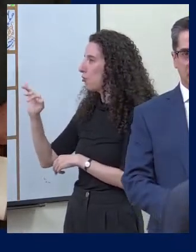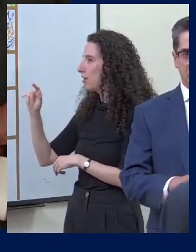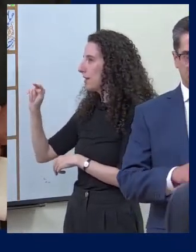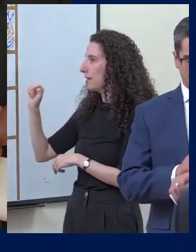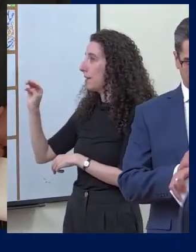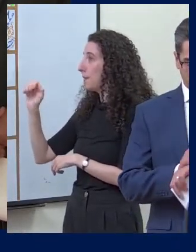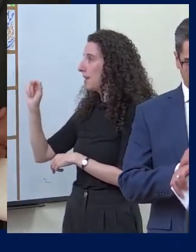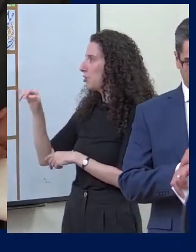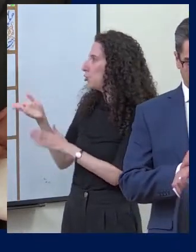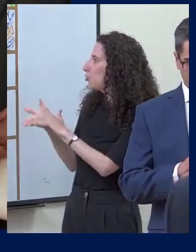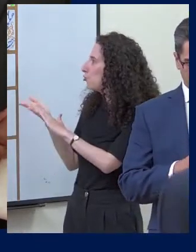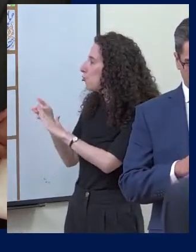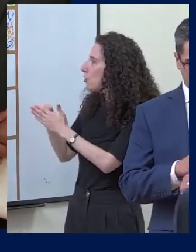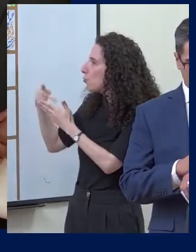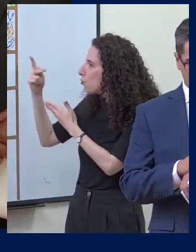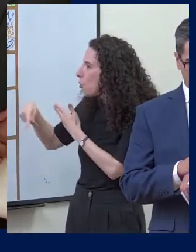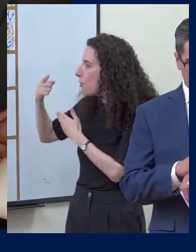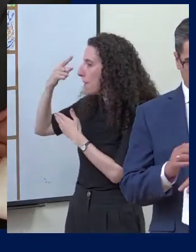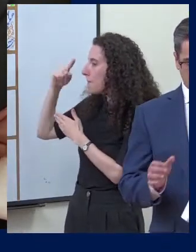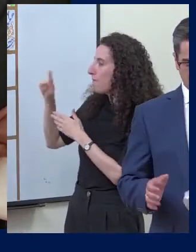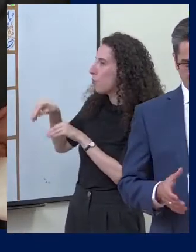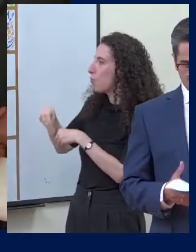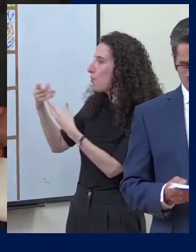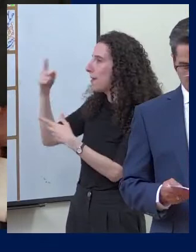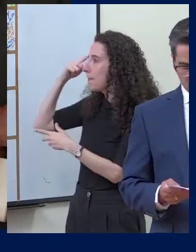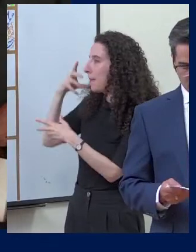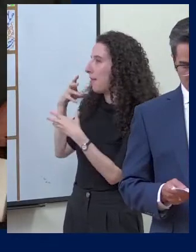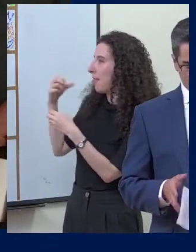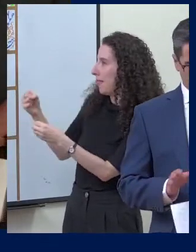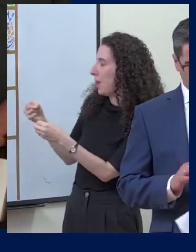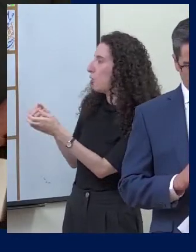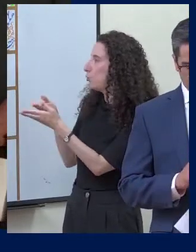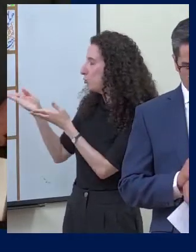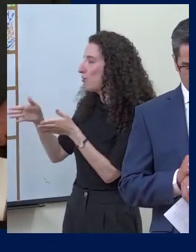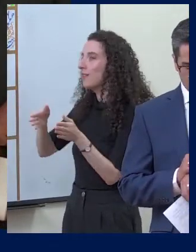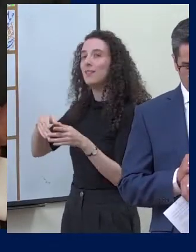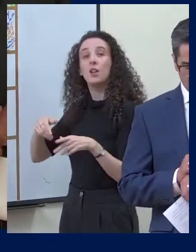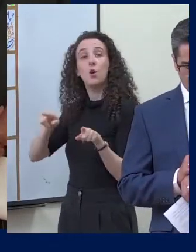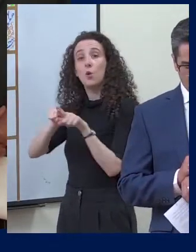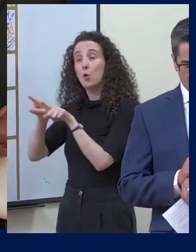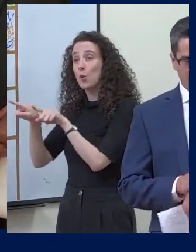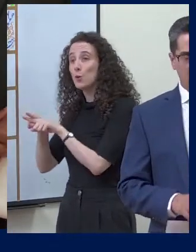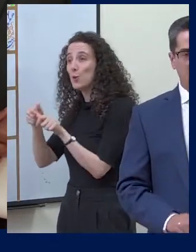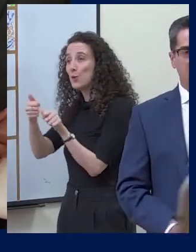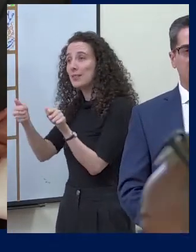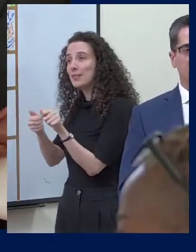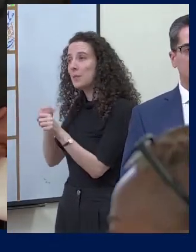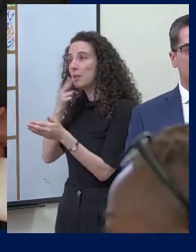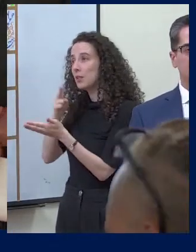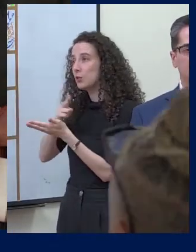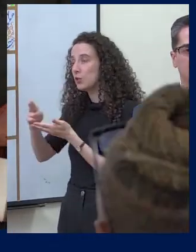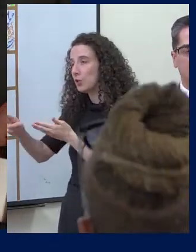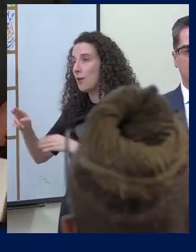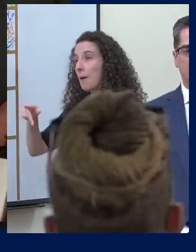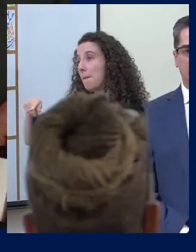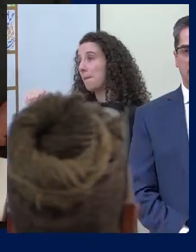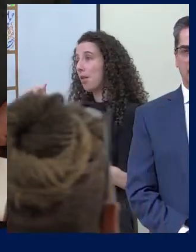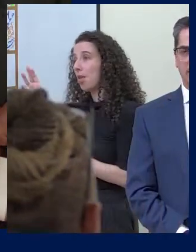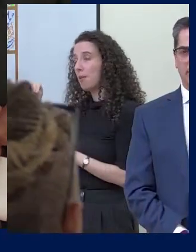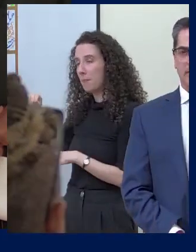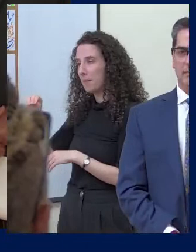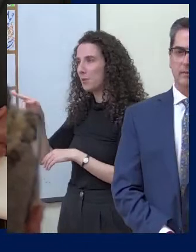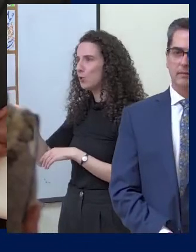health and substance use services and by deputy secretary Andrea Palm, who helps us run she